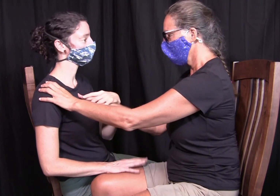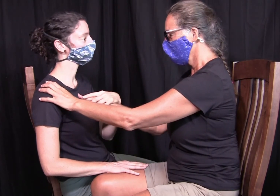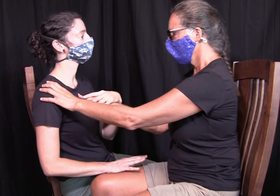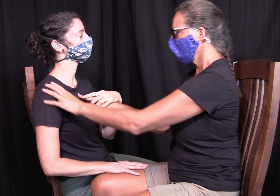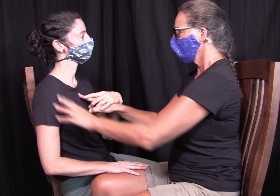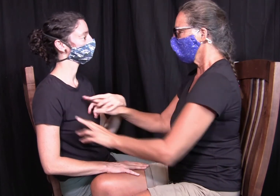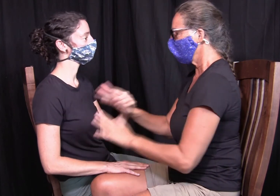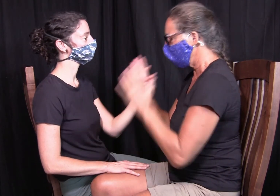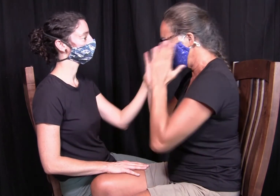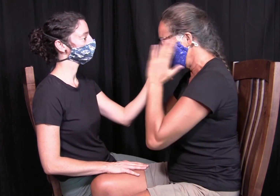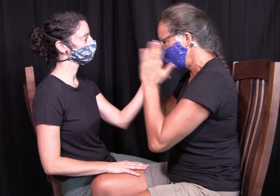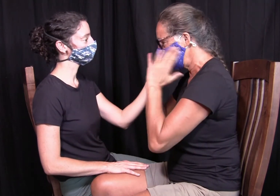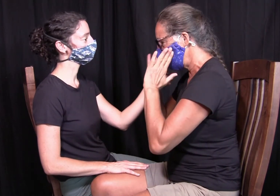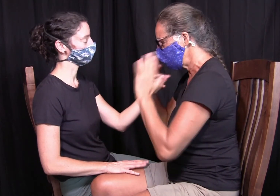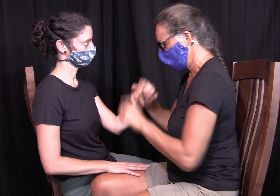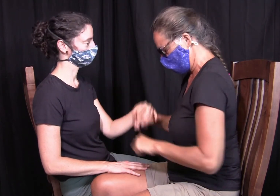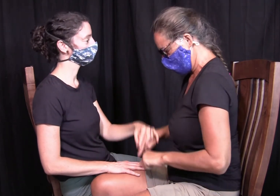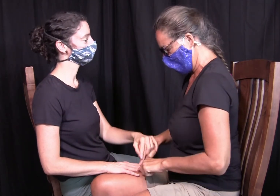with me in the present moment as it unfolds.